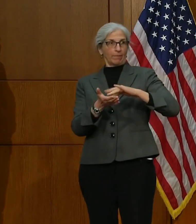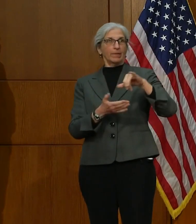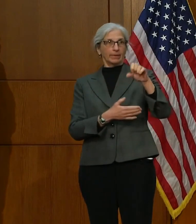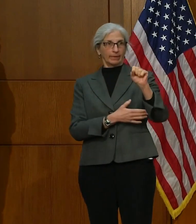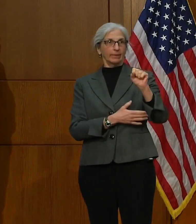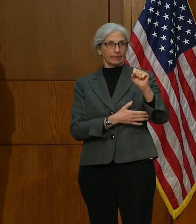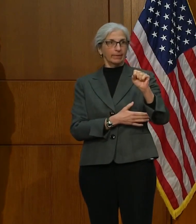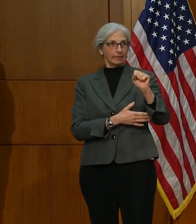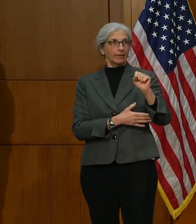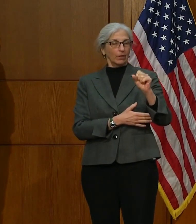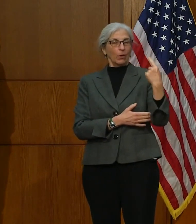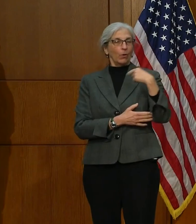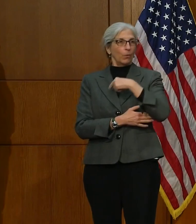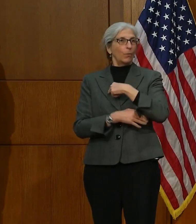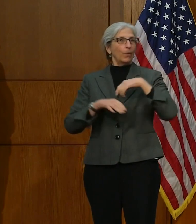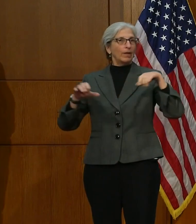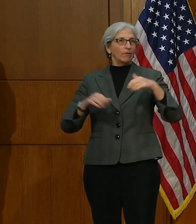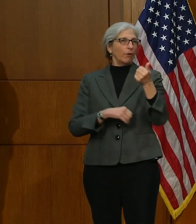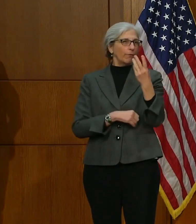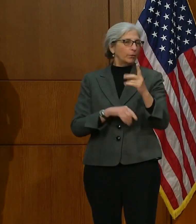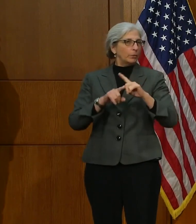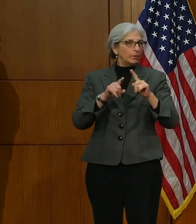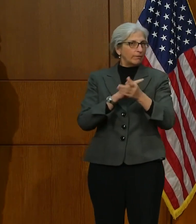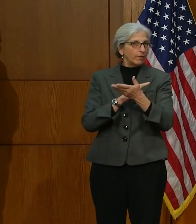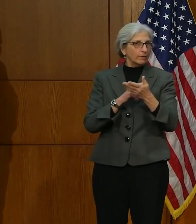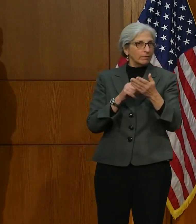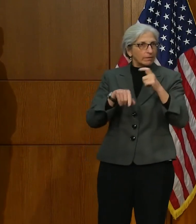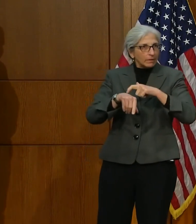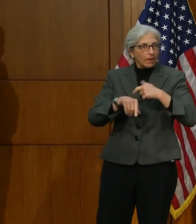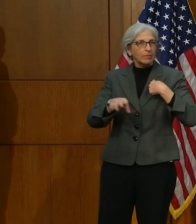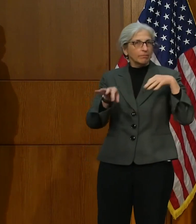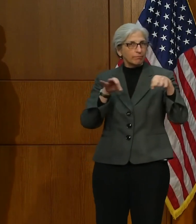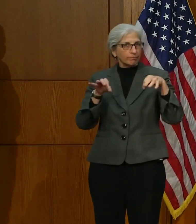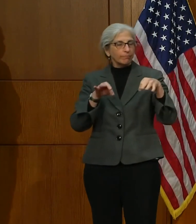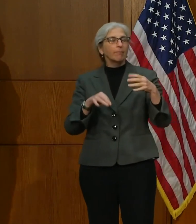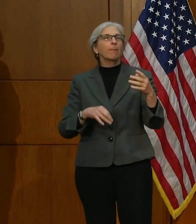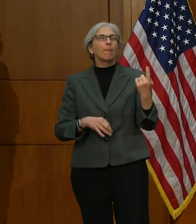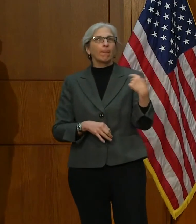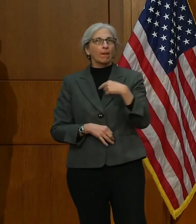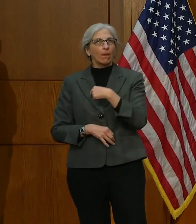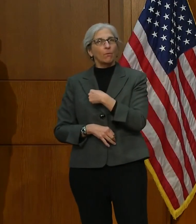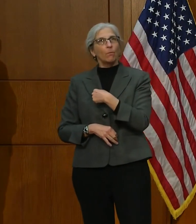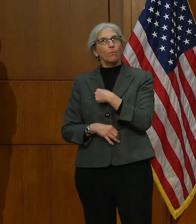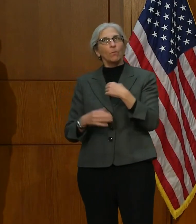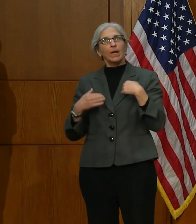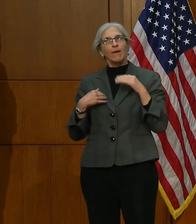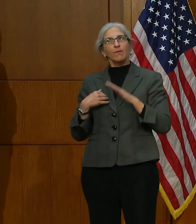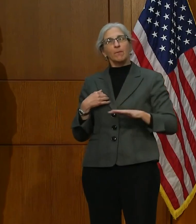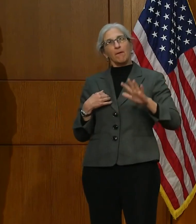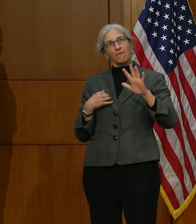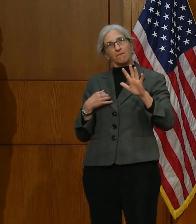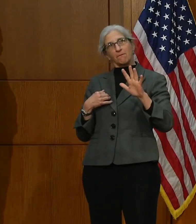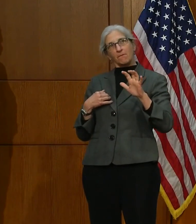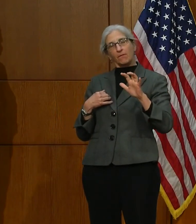PICTURE, WE ABSOLUTELY KNOW WHERE THE DOSES ARE ON. I WILL DESCRIBE AS WE'VE DONE A FEW